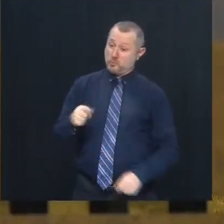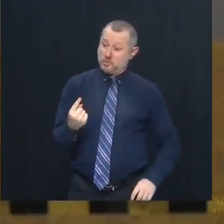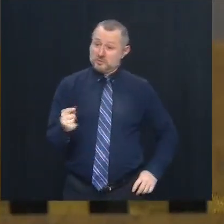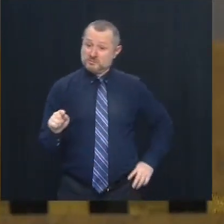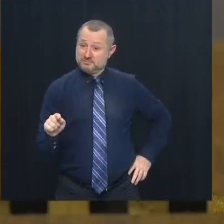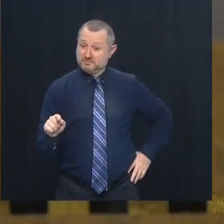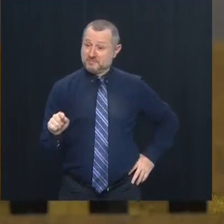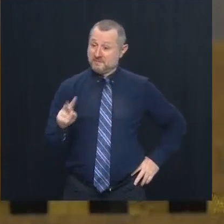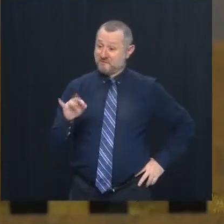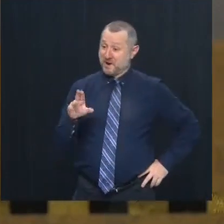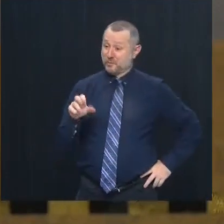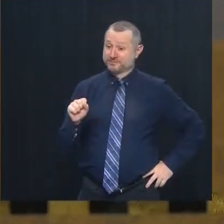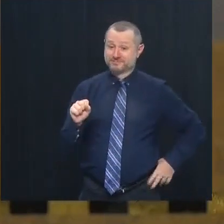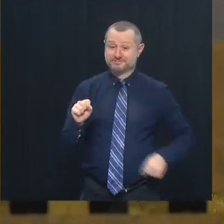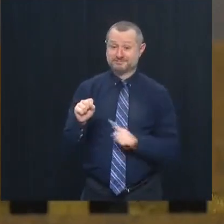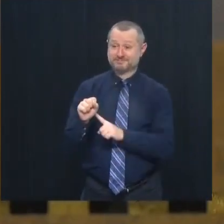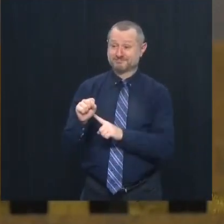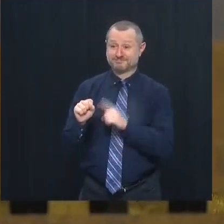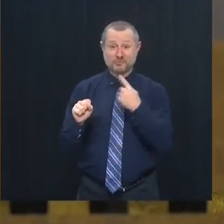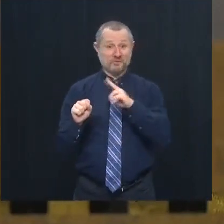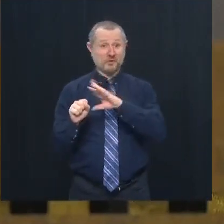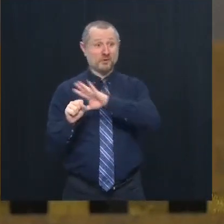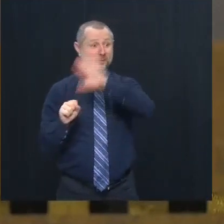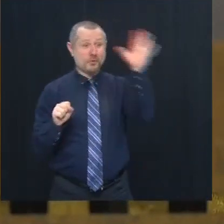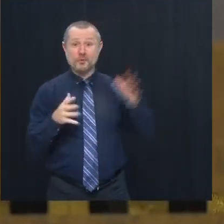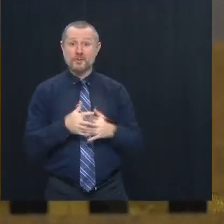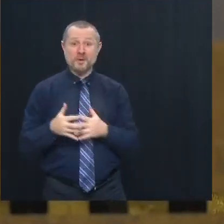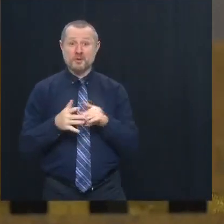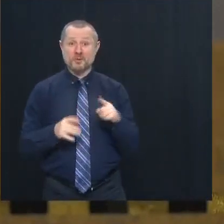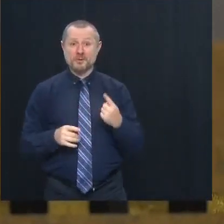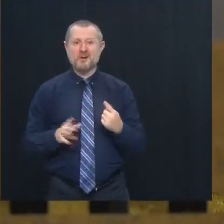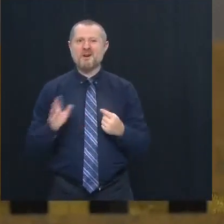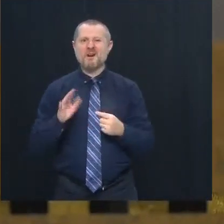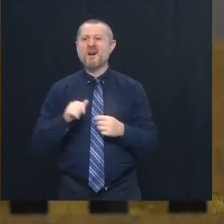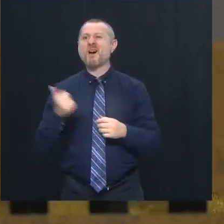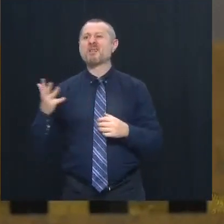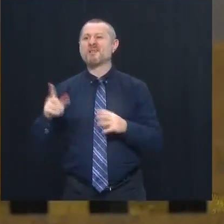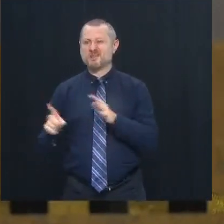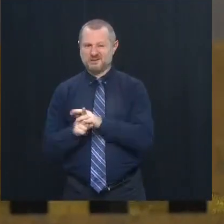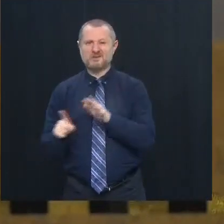AND WE SAW OUR UGLINESS. THE TRUTH IS COVID IS NOT THE